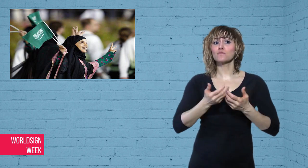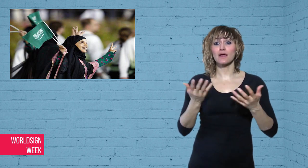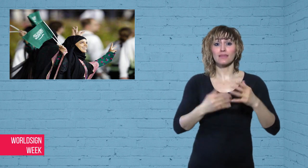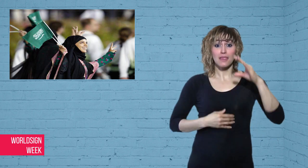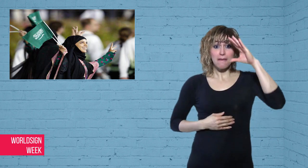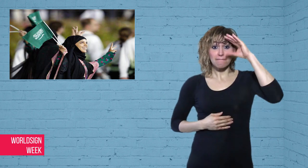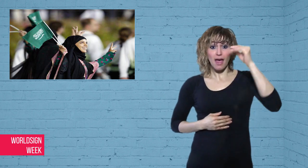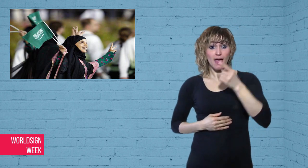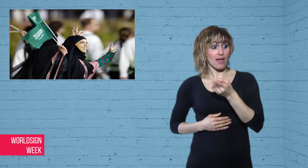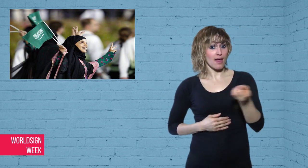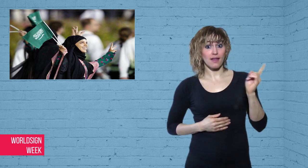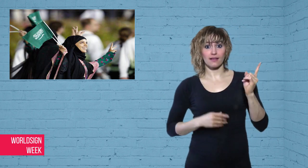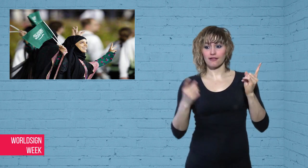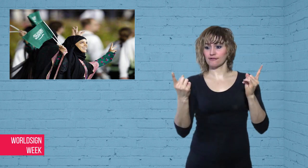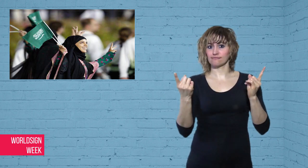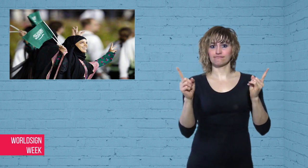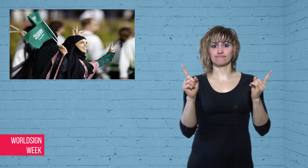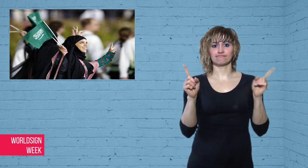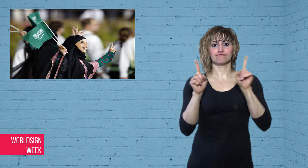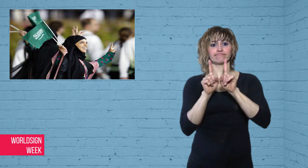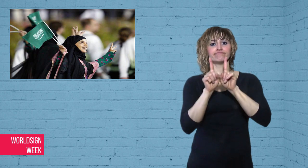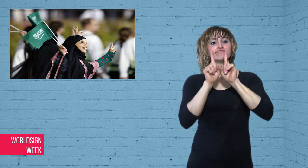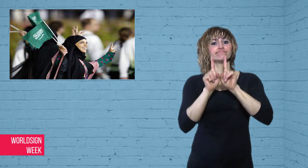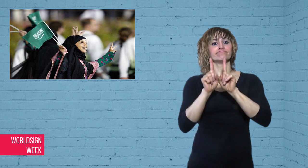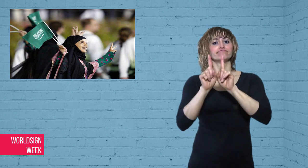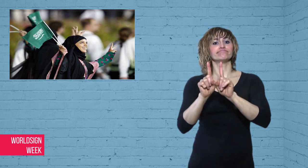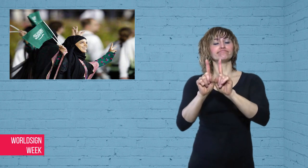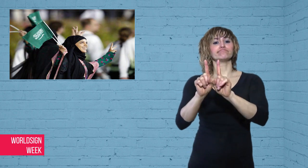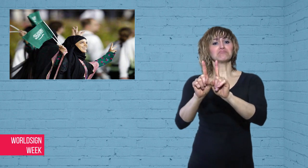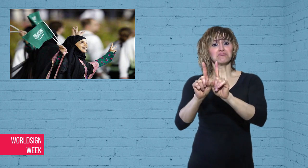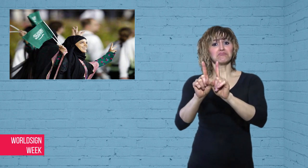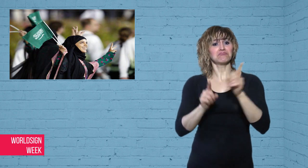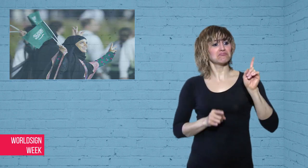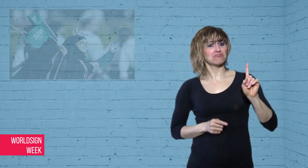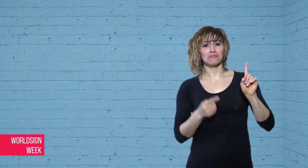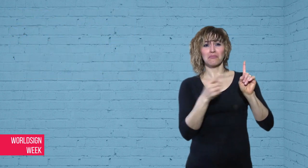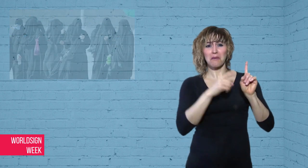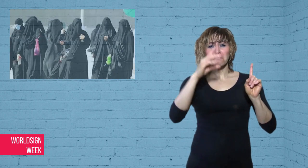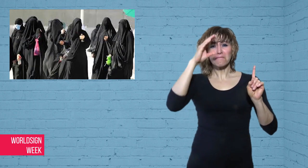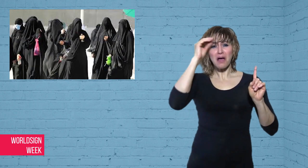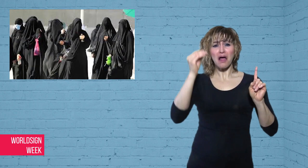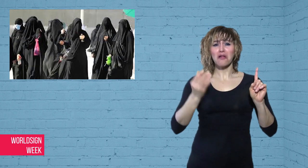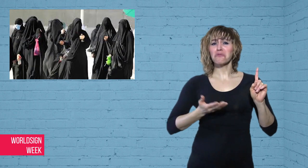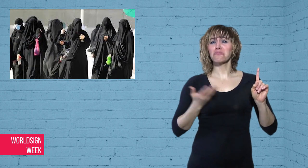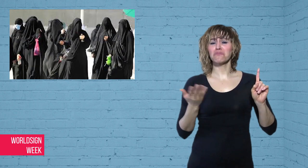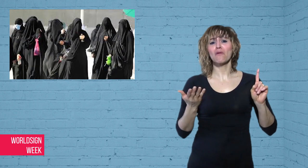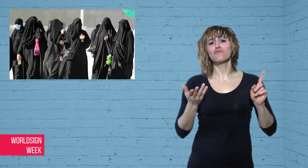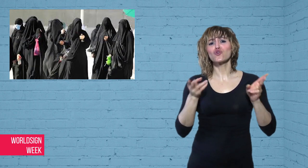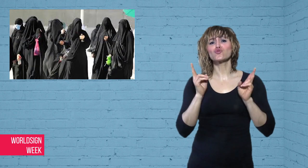male guardian, typically family or